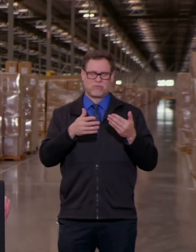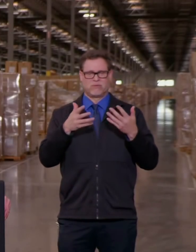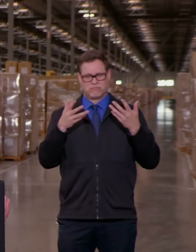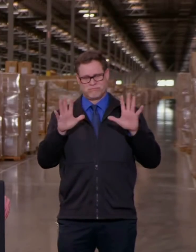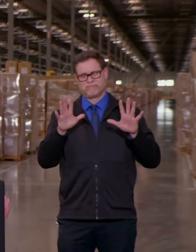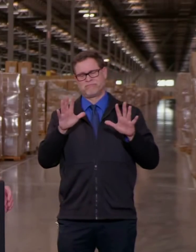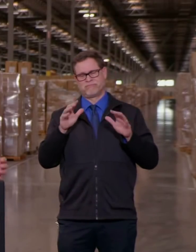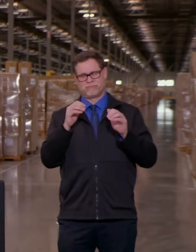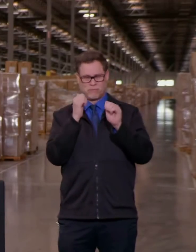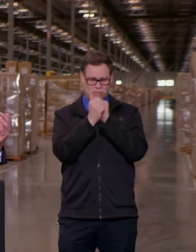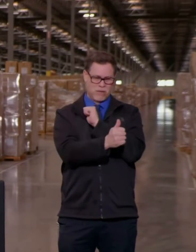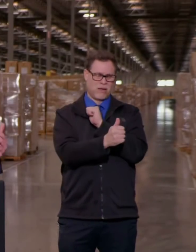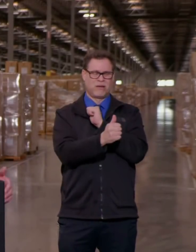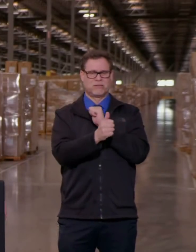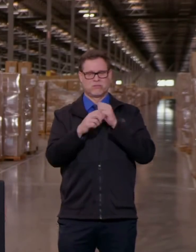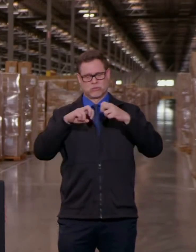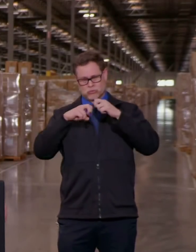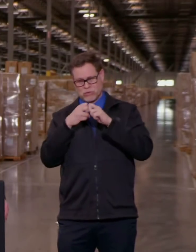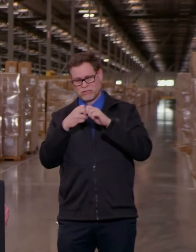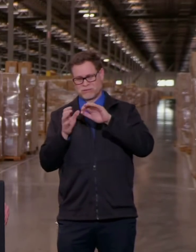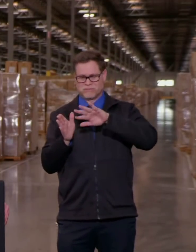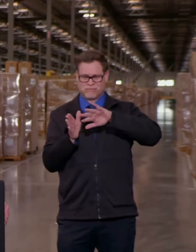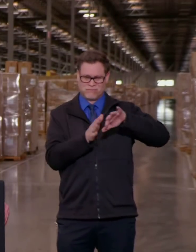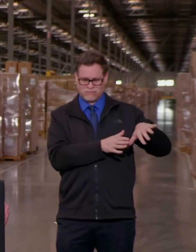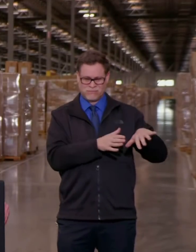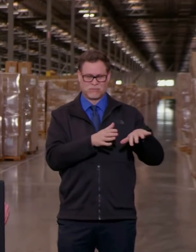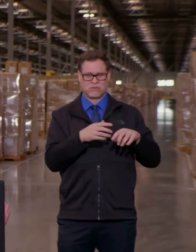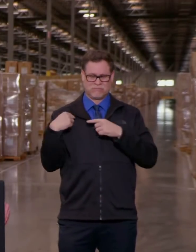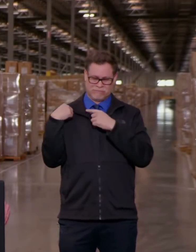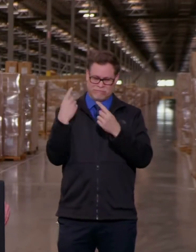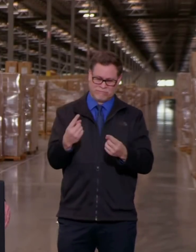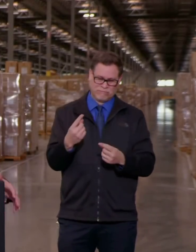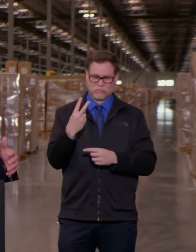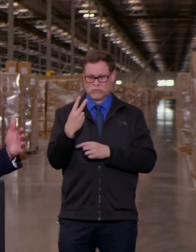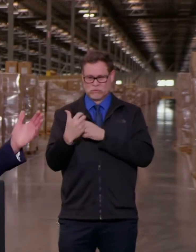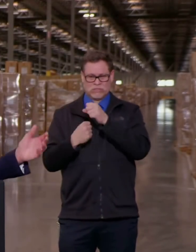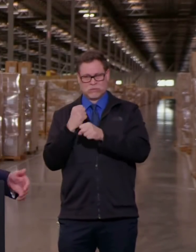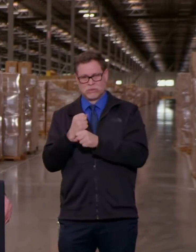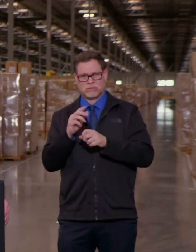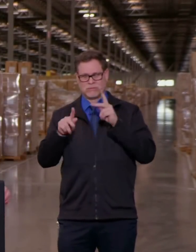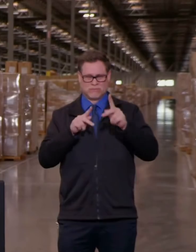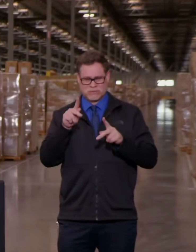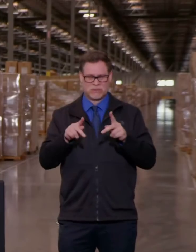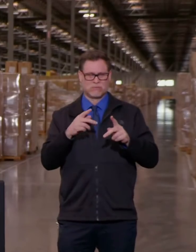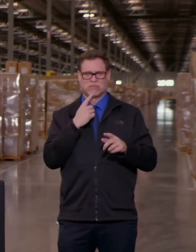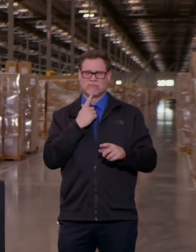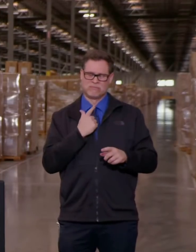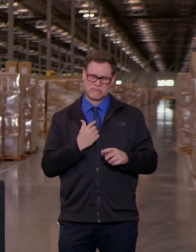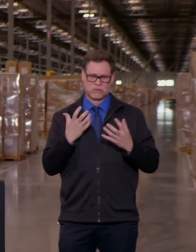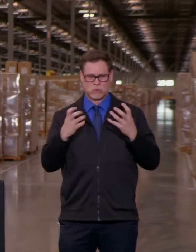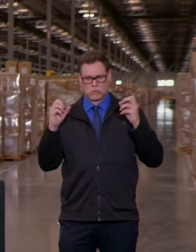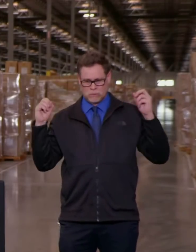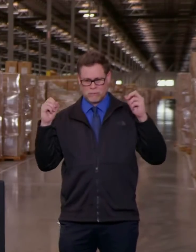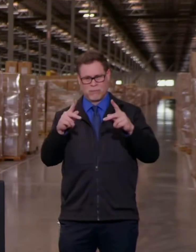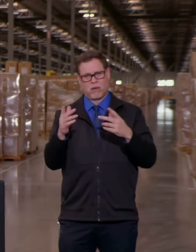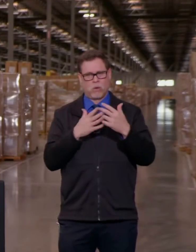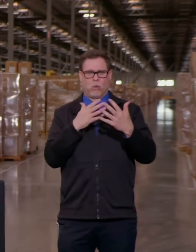past this crisis mode that we've been in for the last few years. People are desperate to get back to. Whatever semblance of normalcy